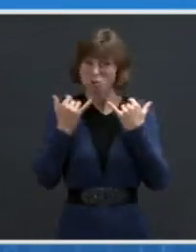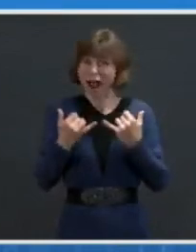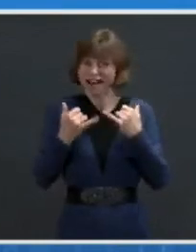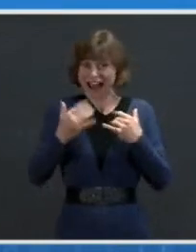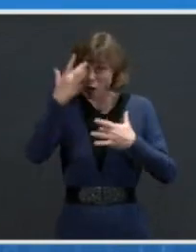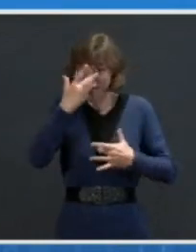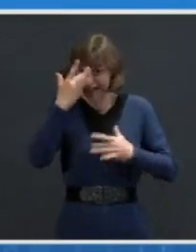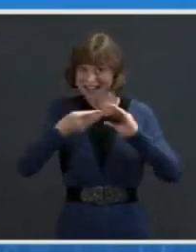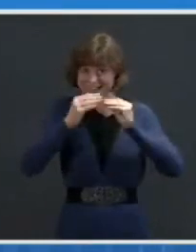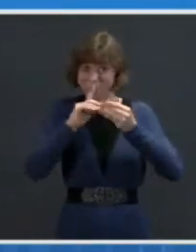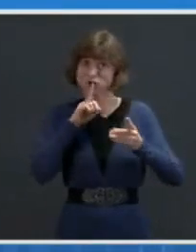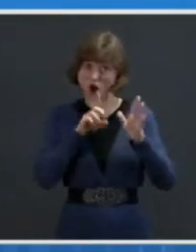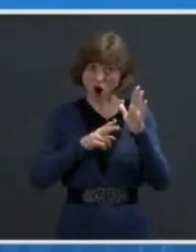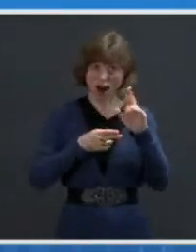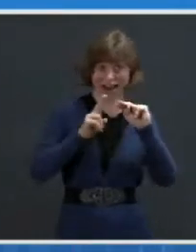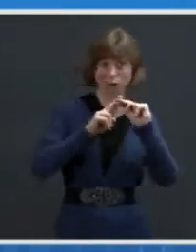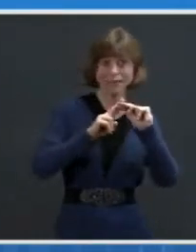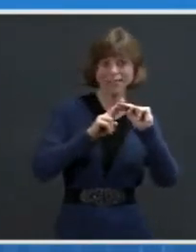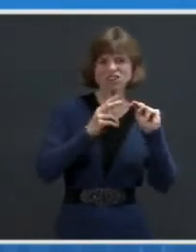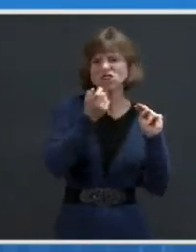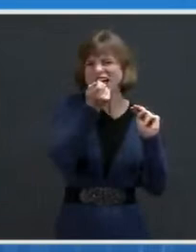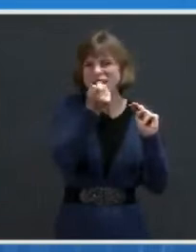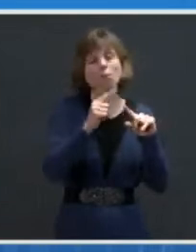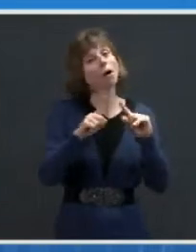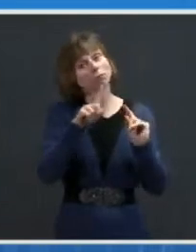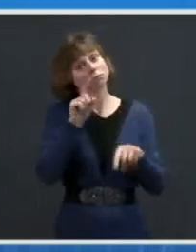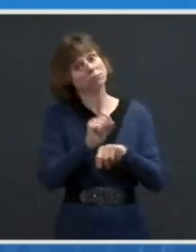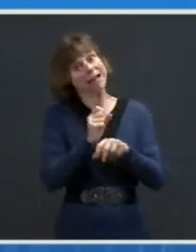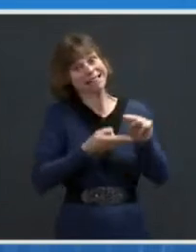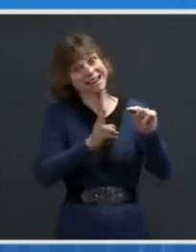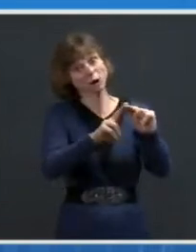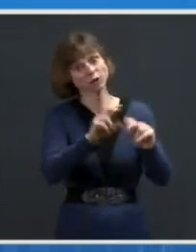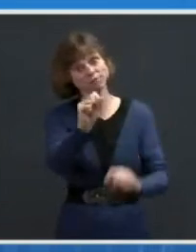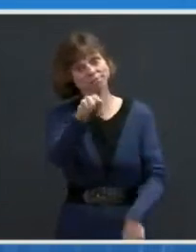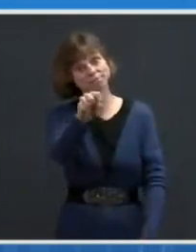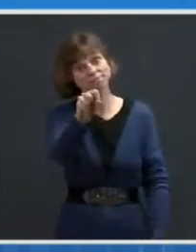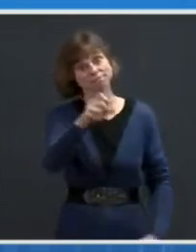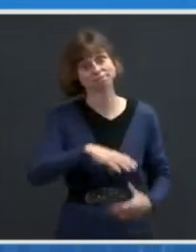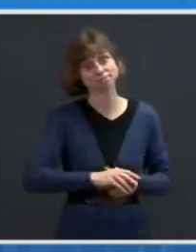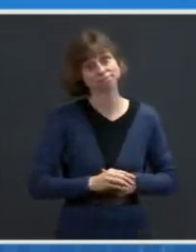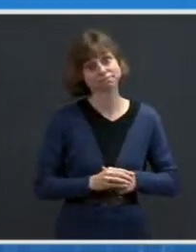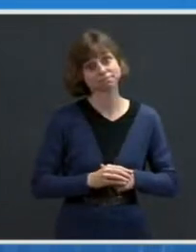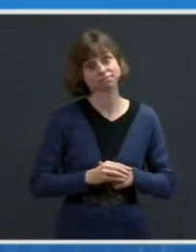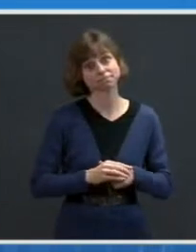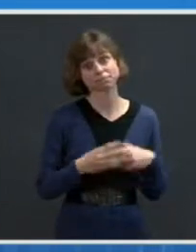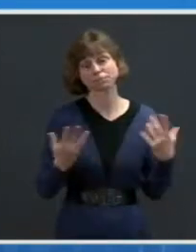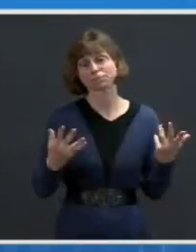KEEP HER EYE ON THE FACT THAT THE CASES ARE INCREASING RIGHT NOW.